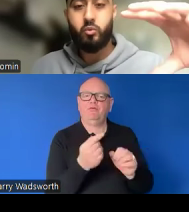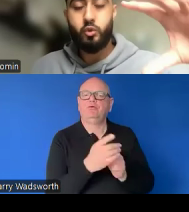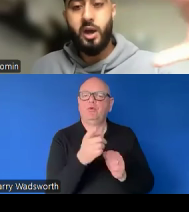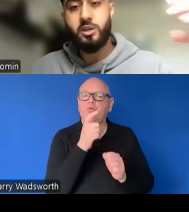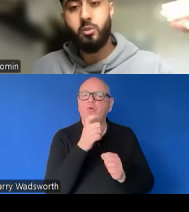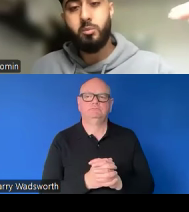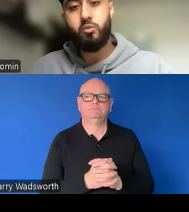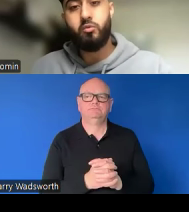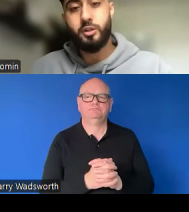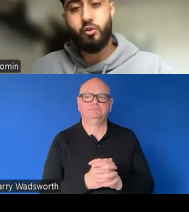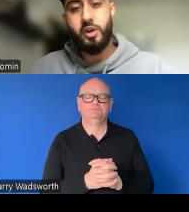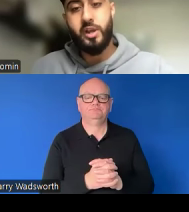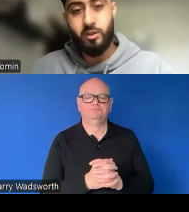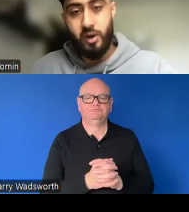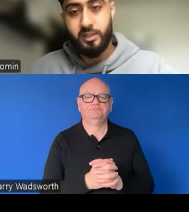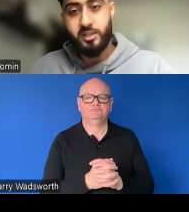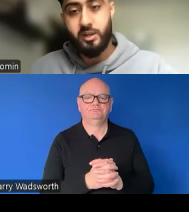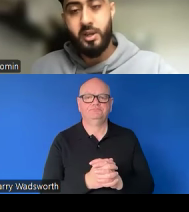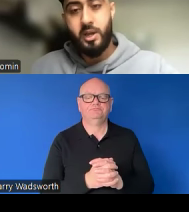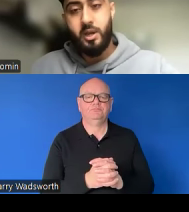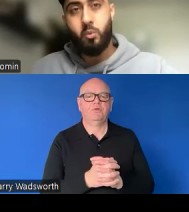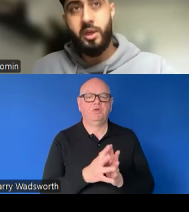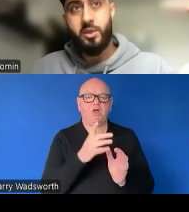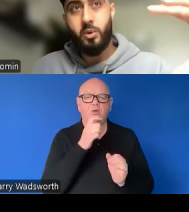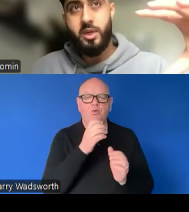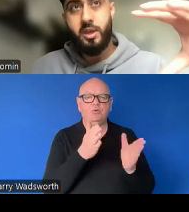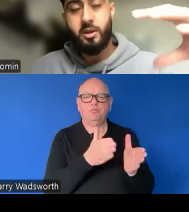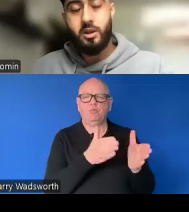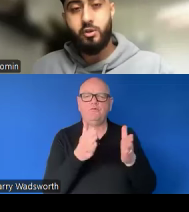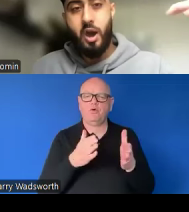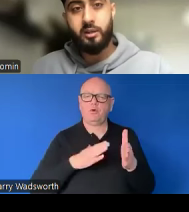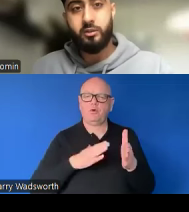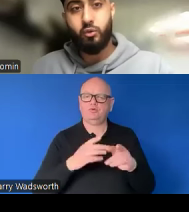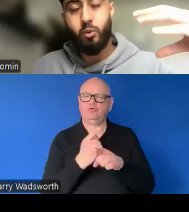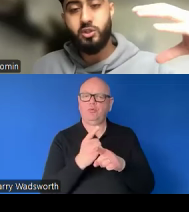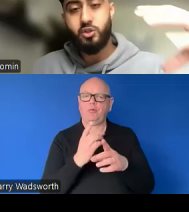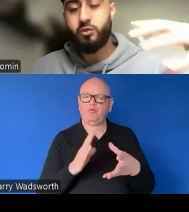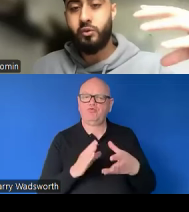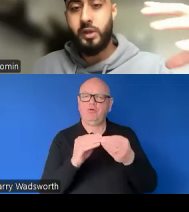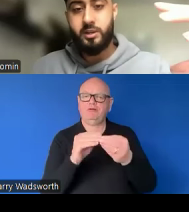You actually want to move on to creating your ads, and within your ad group, once you've created